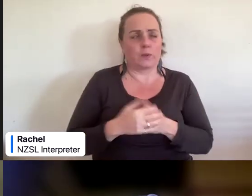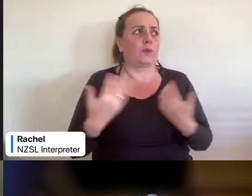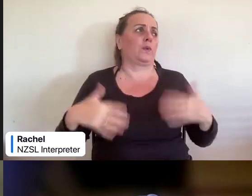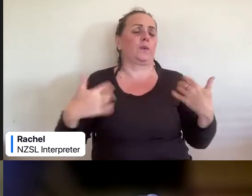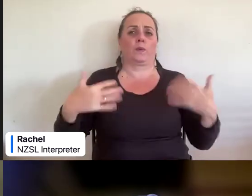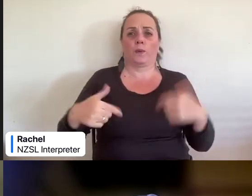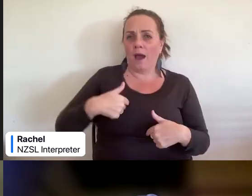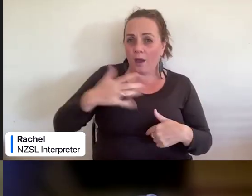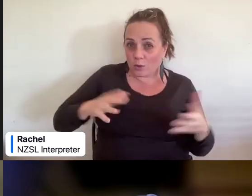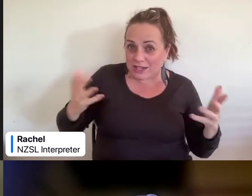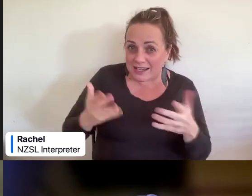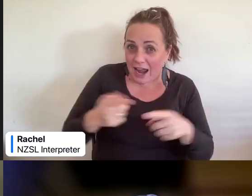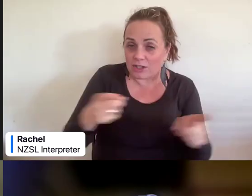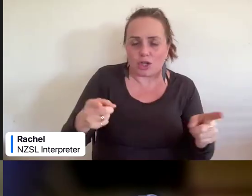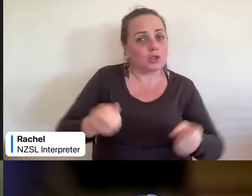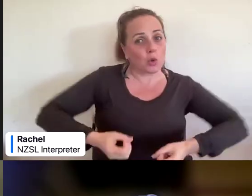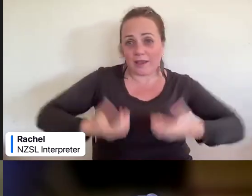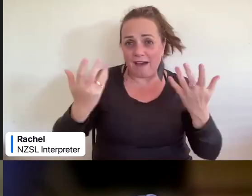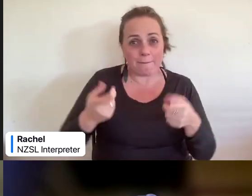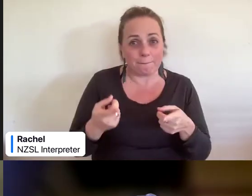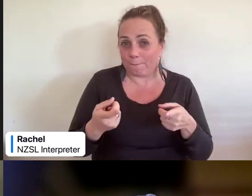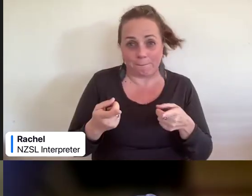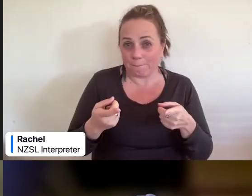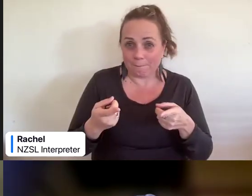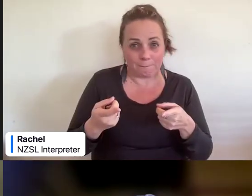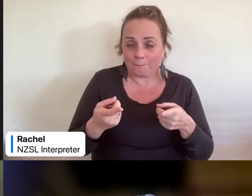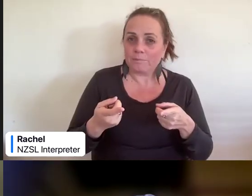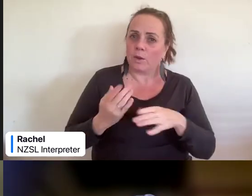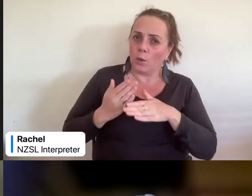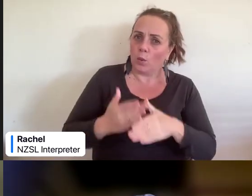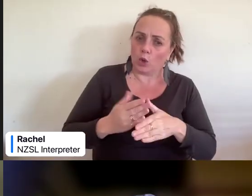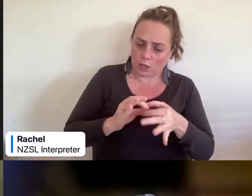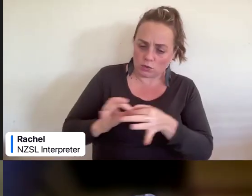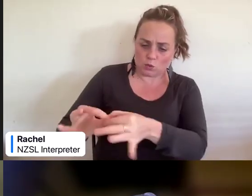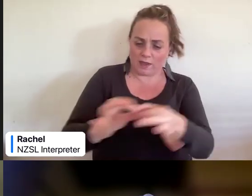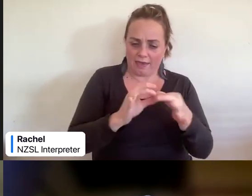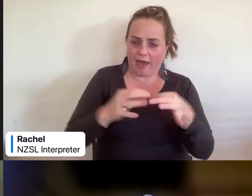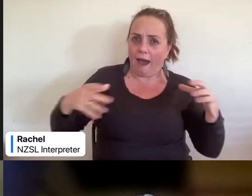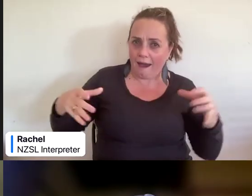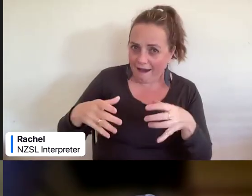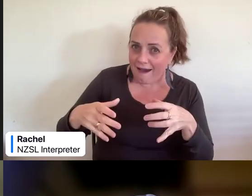urge you all not to give up. I want to urge you all to work together. Let us collaborate,